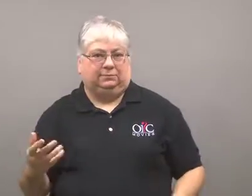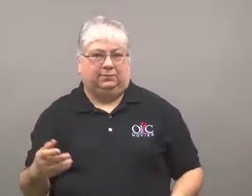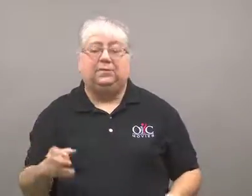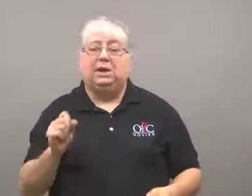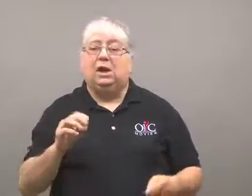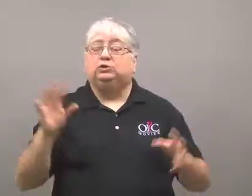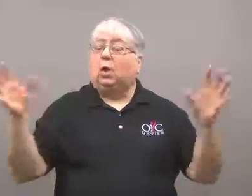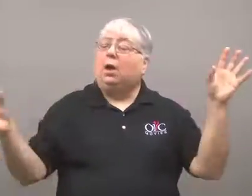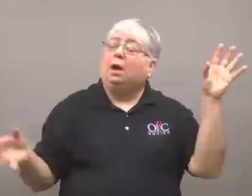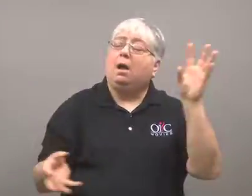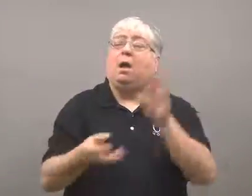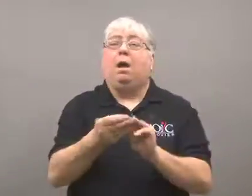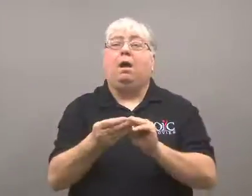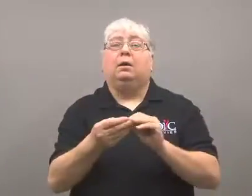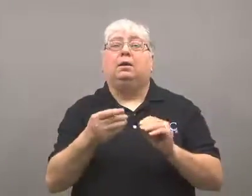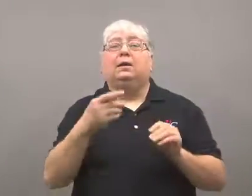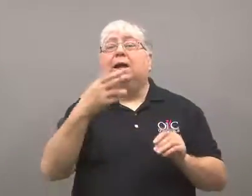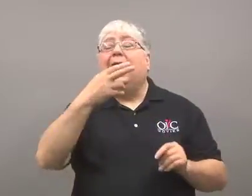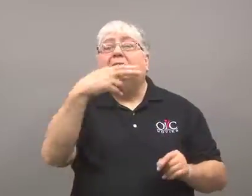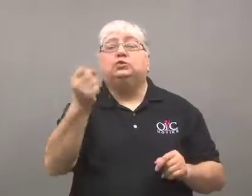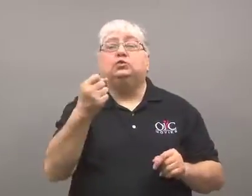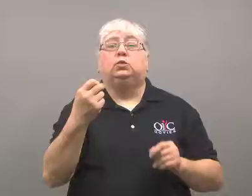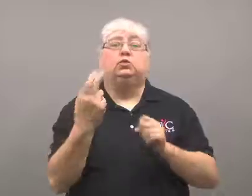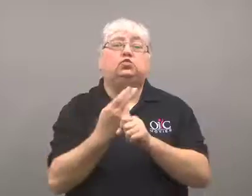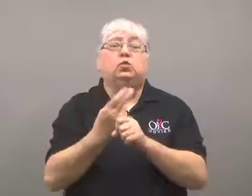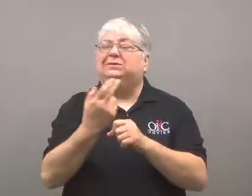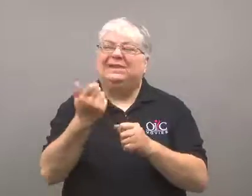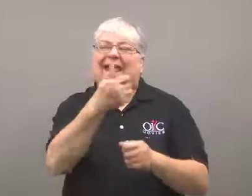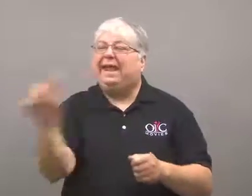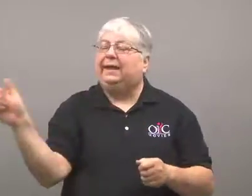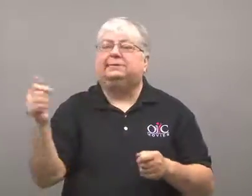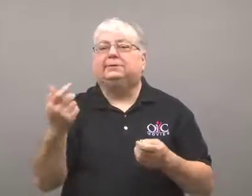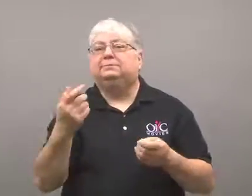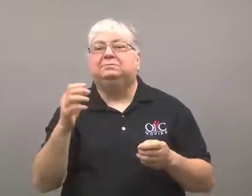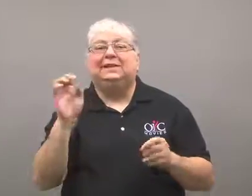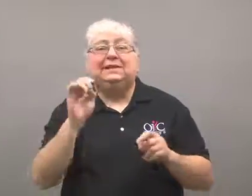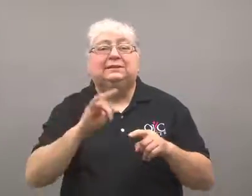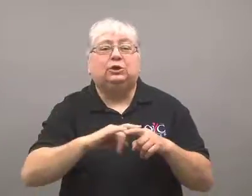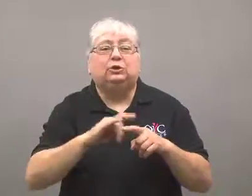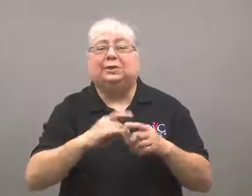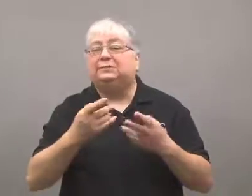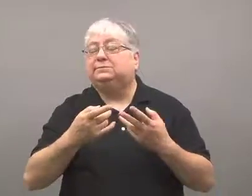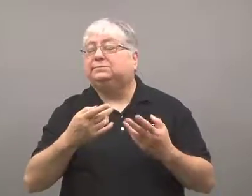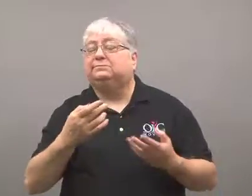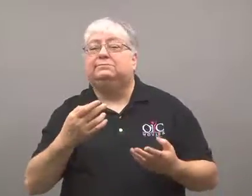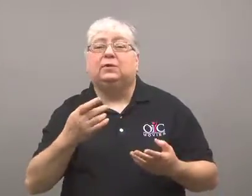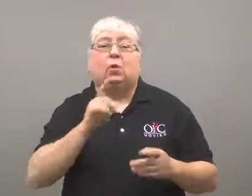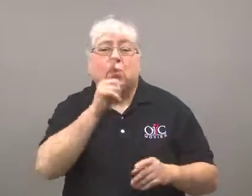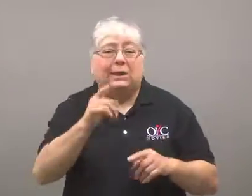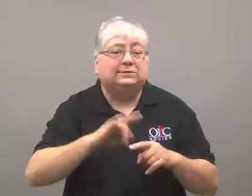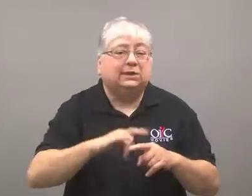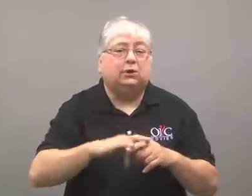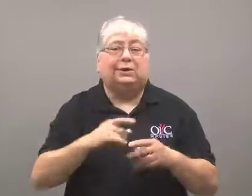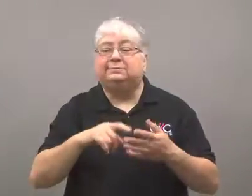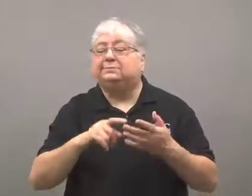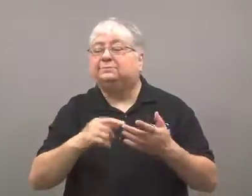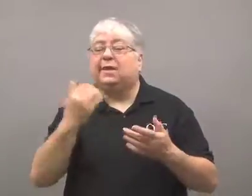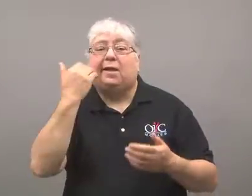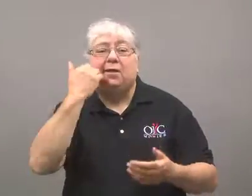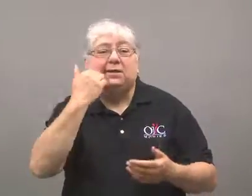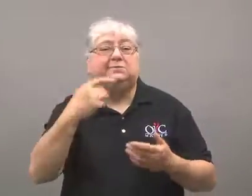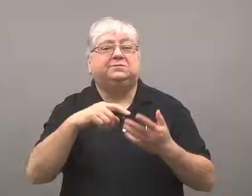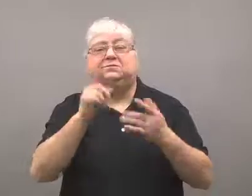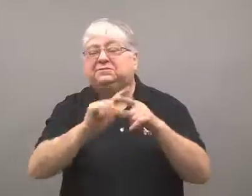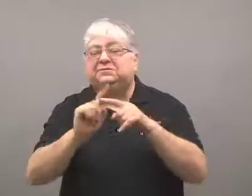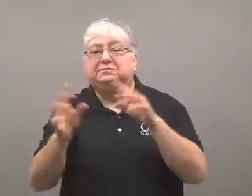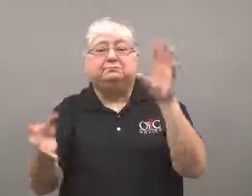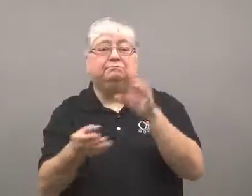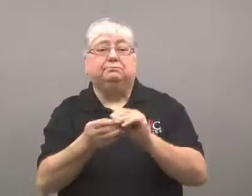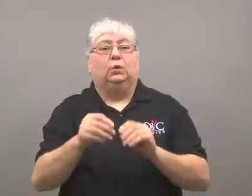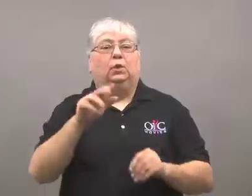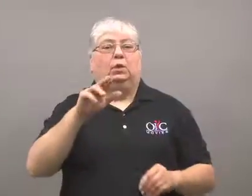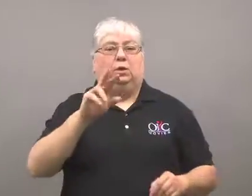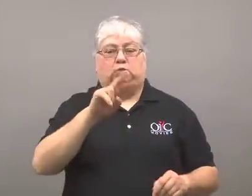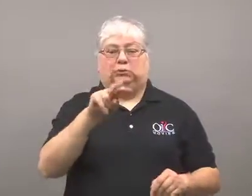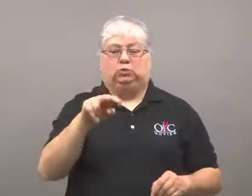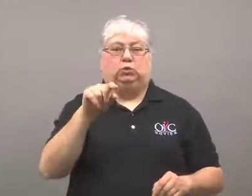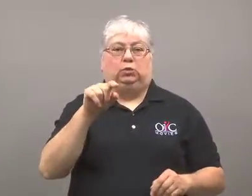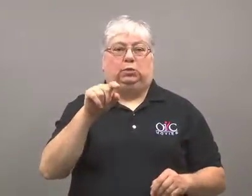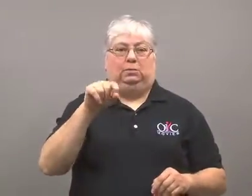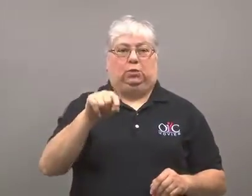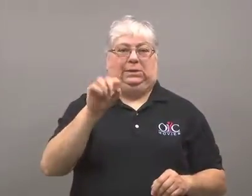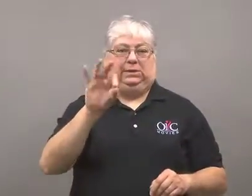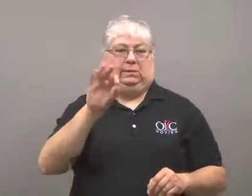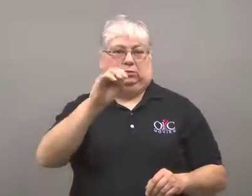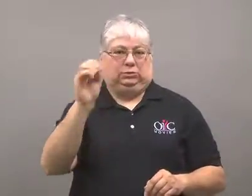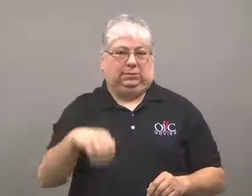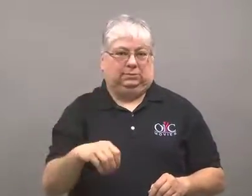The percentage of any form of tobacco use among high schoolers was 22.9%.